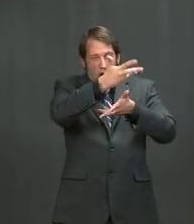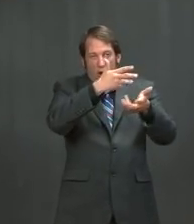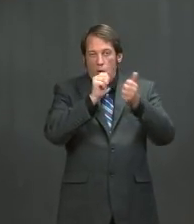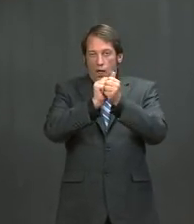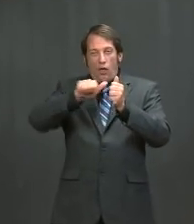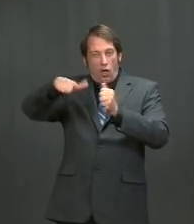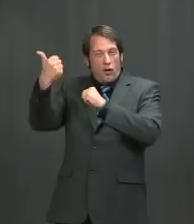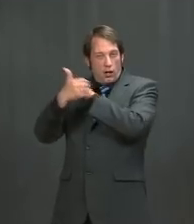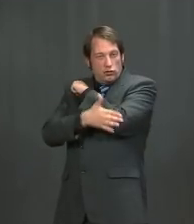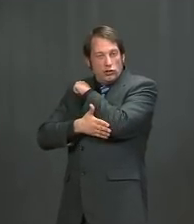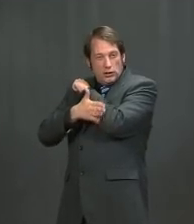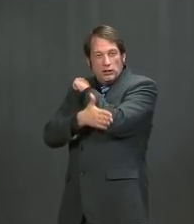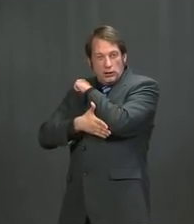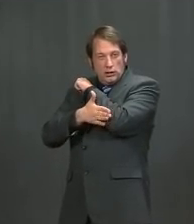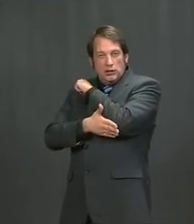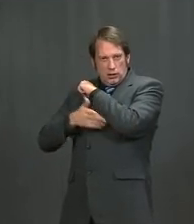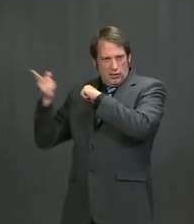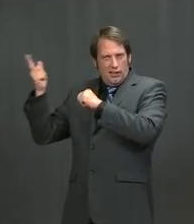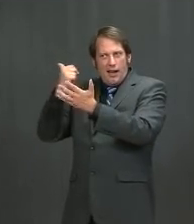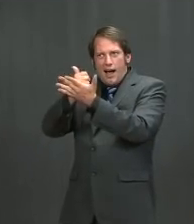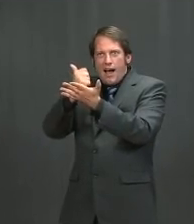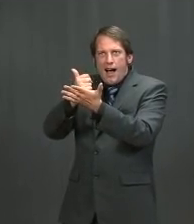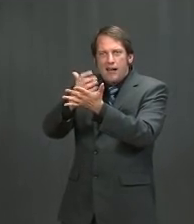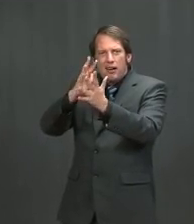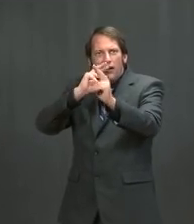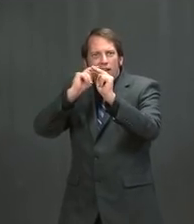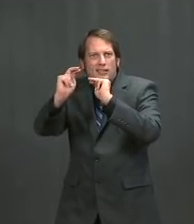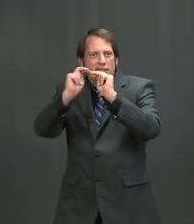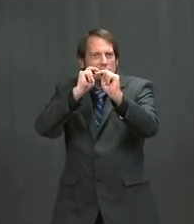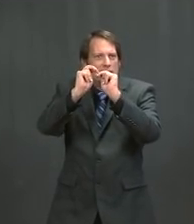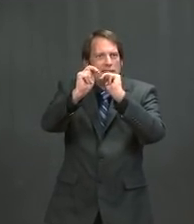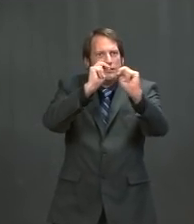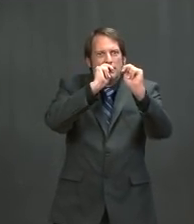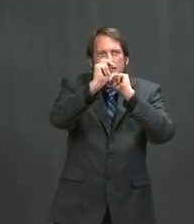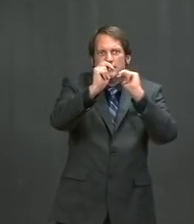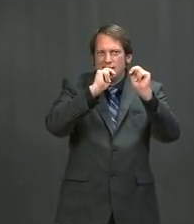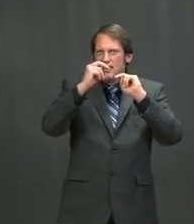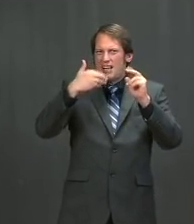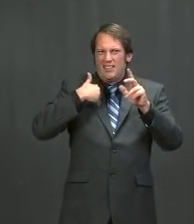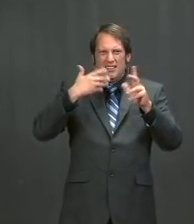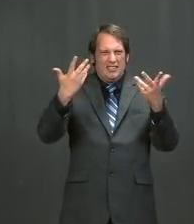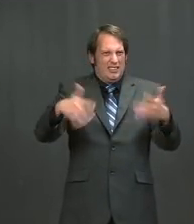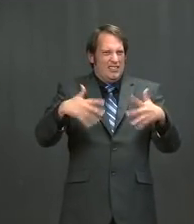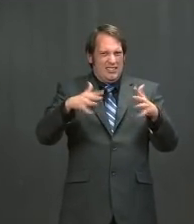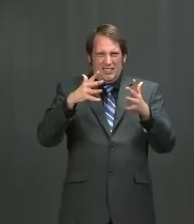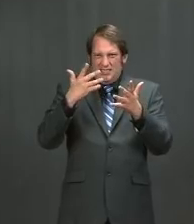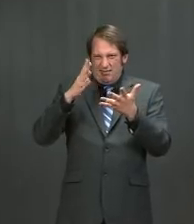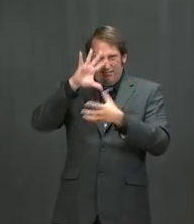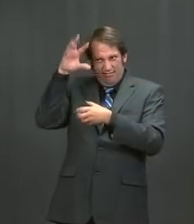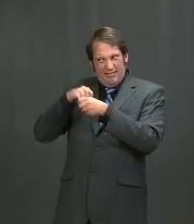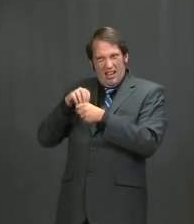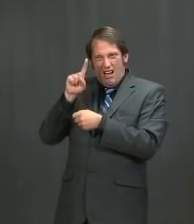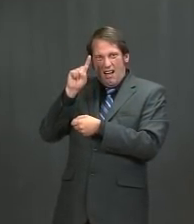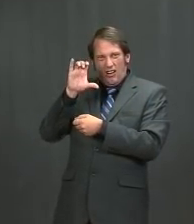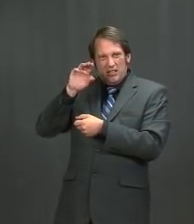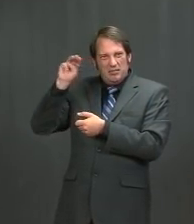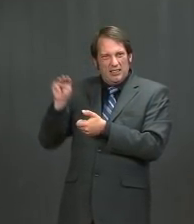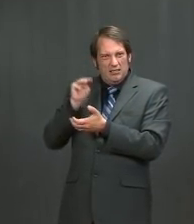helped negotiate getting $700 million in aid to help those countries prevent the flow of migrants coming in to work.